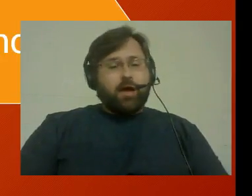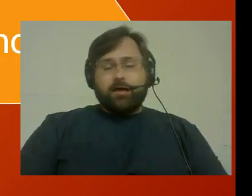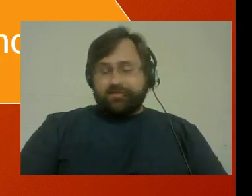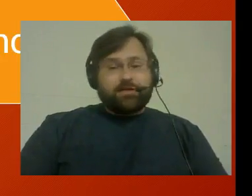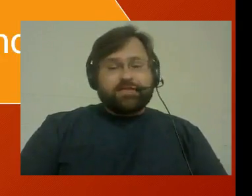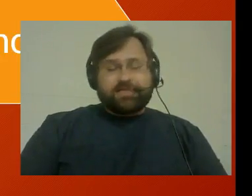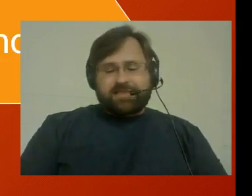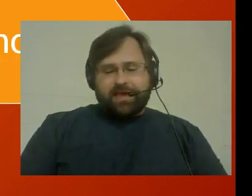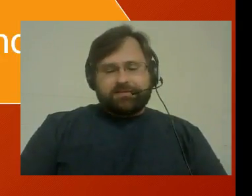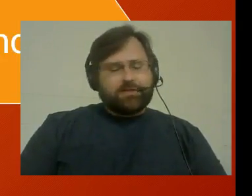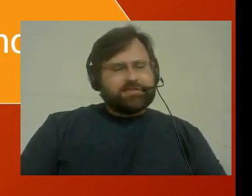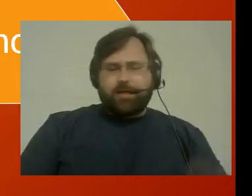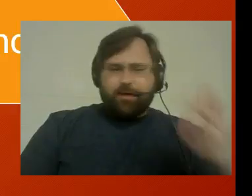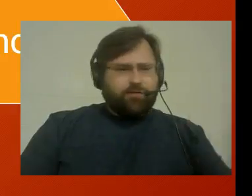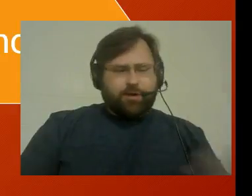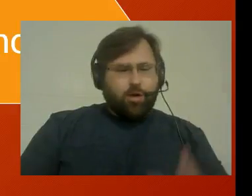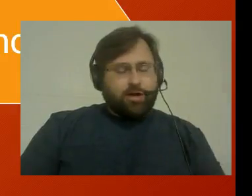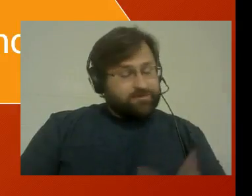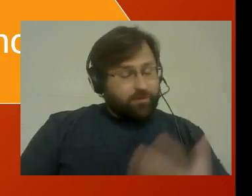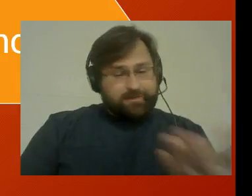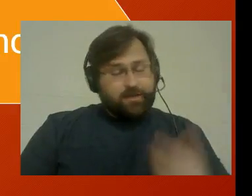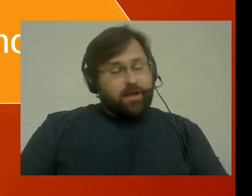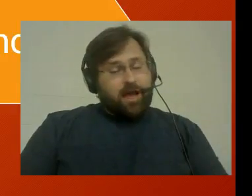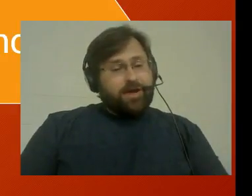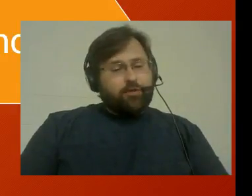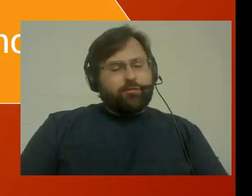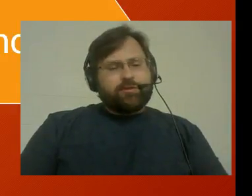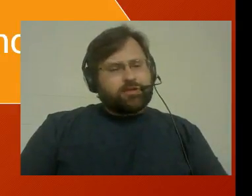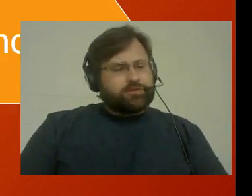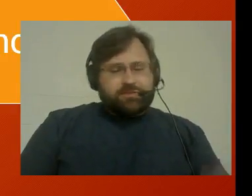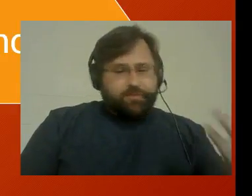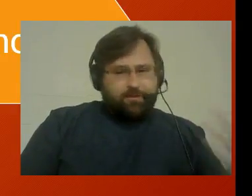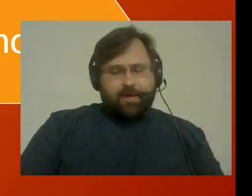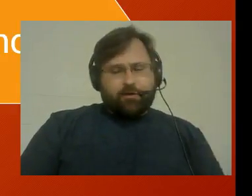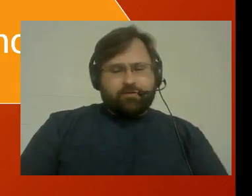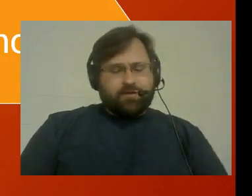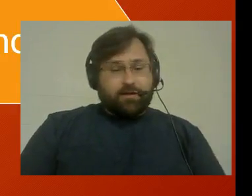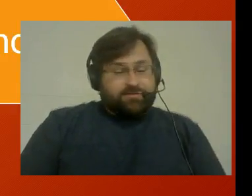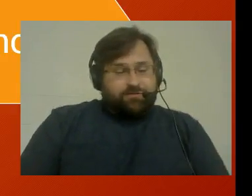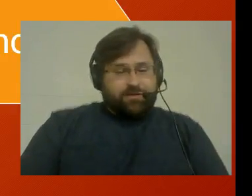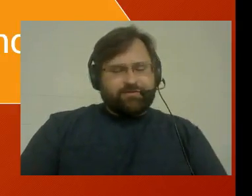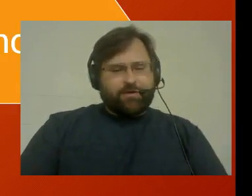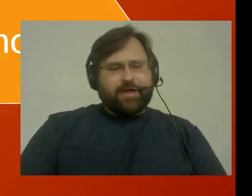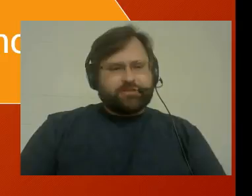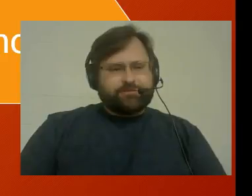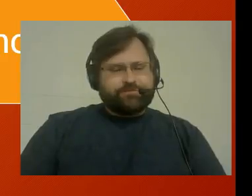still to this day so it's not a matter of right or wrong as far as i know from the research but simply a matter of different variation